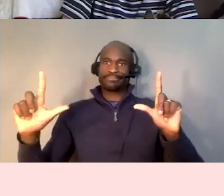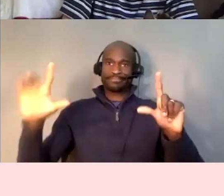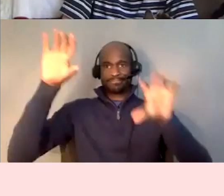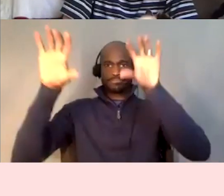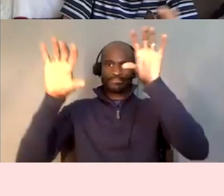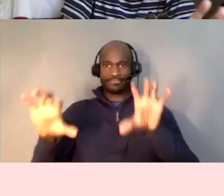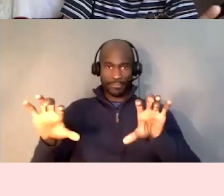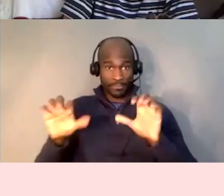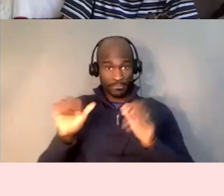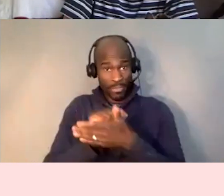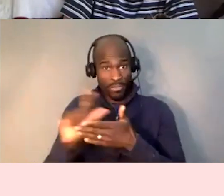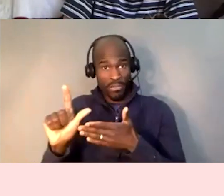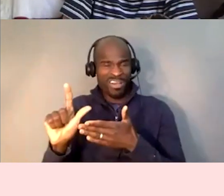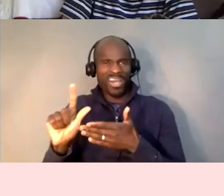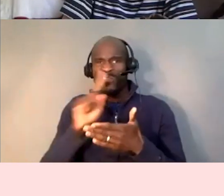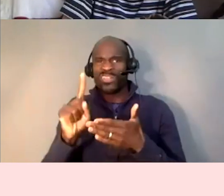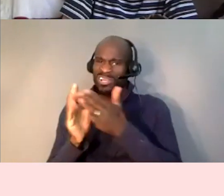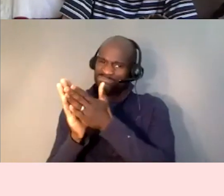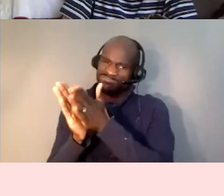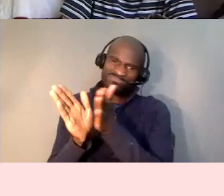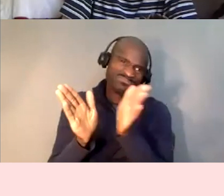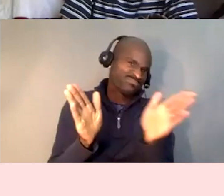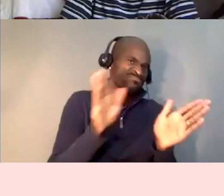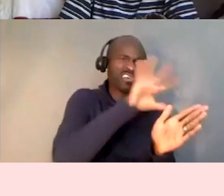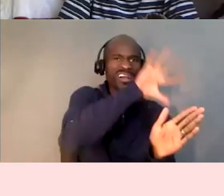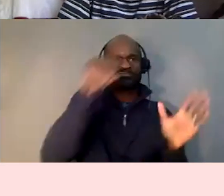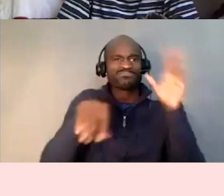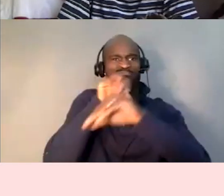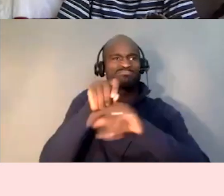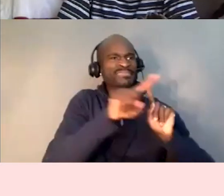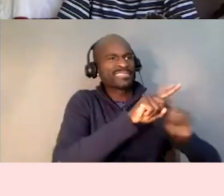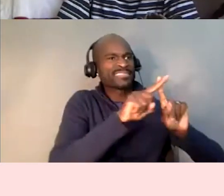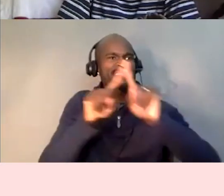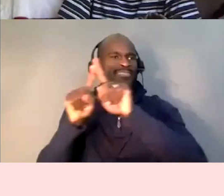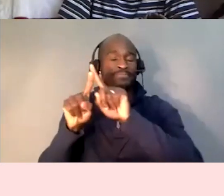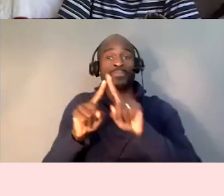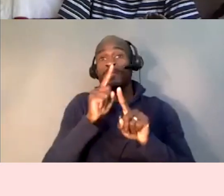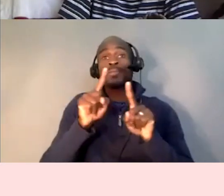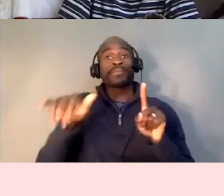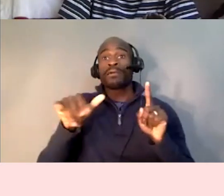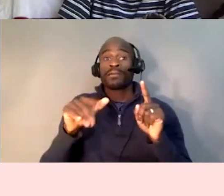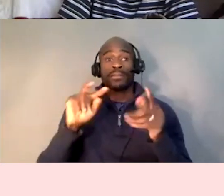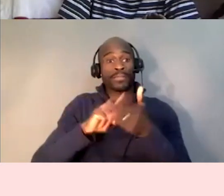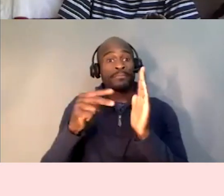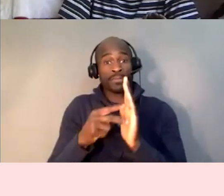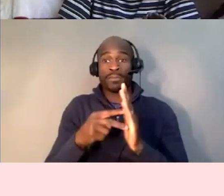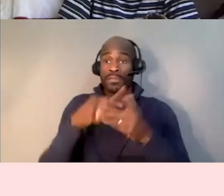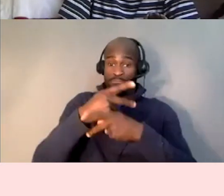every stage of interaction that a user might have with a product, so that can go all the way from